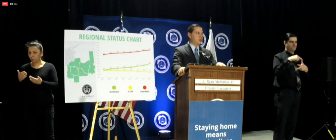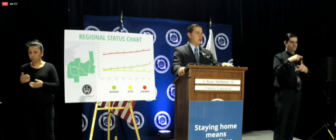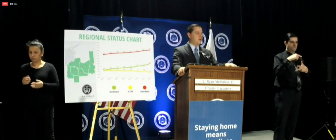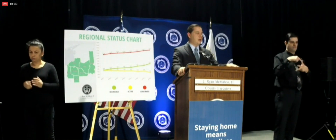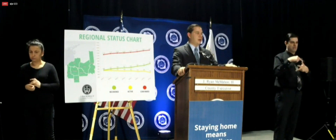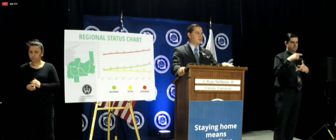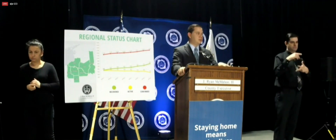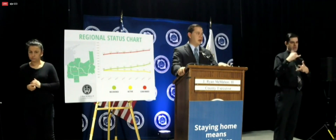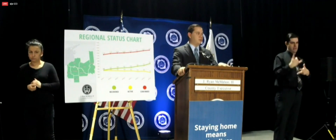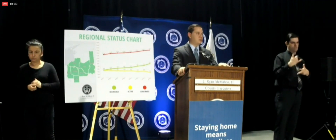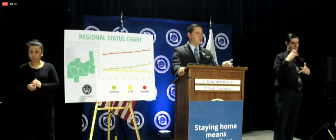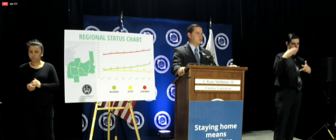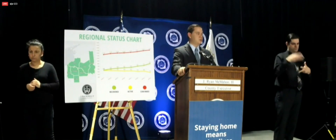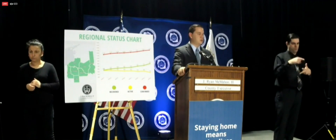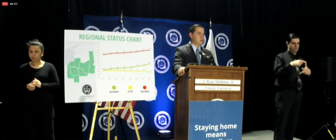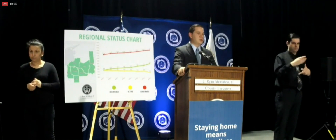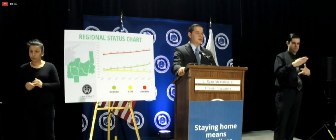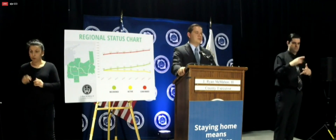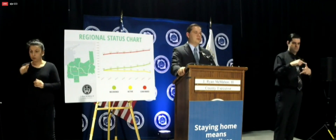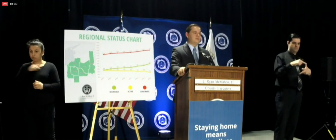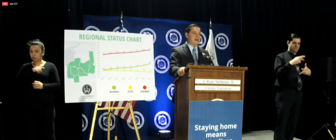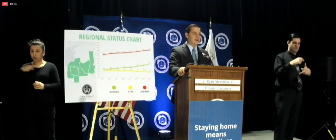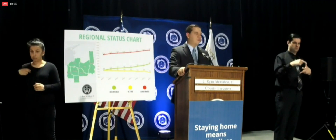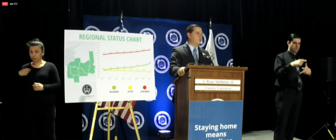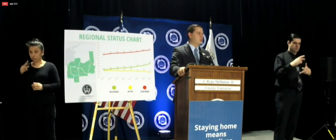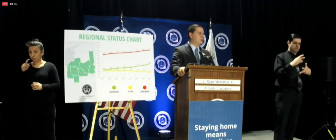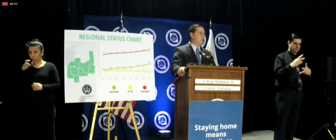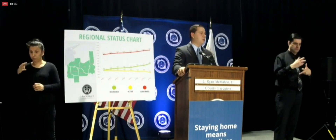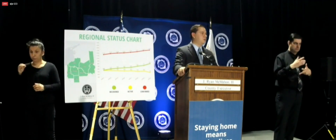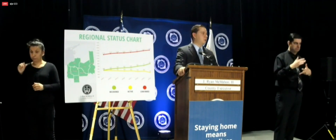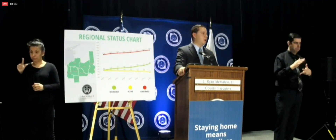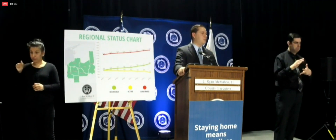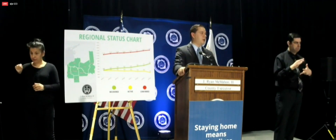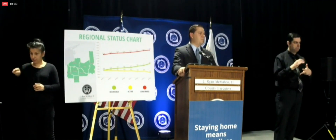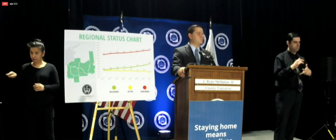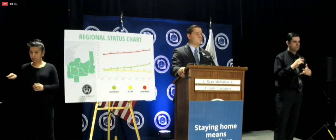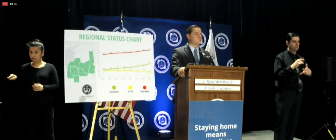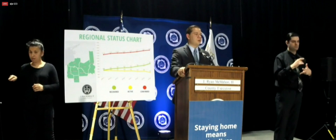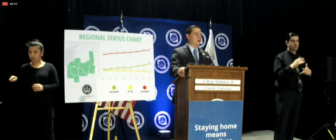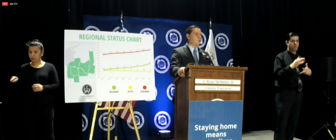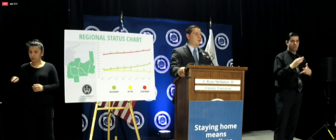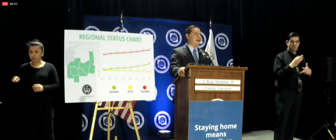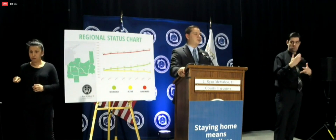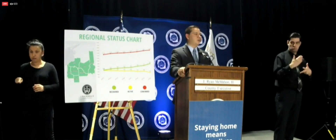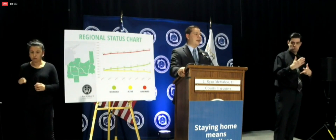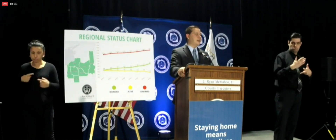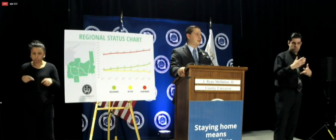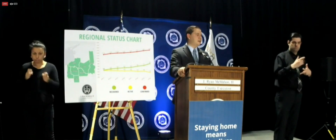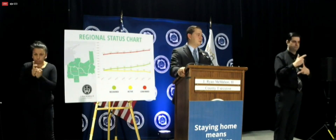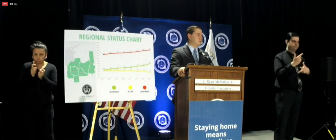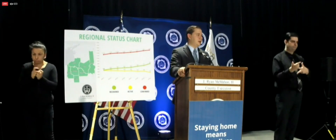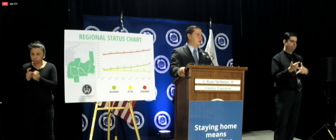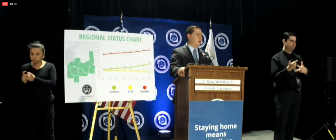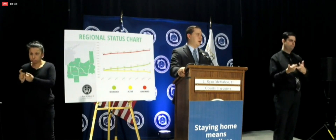WE NEED TO TEST THE THIS VIRUS AND THAT'S WHAT THIS IS ABOUT. Dr. GUPTA AND HER PEERS HAVE HAD LOTS OF CONVERSATIONS. THEY'VE BEEN VETTING EVERYTHING